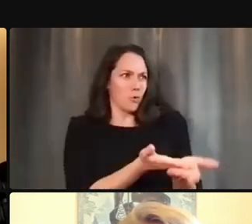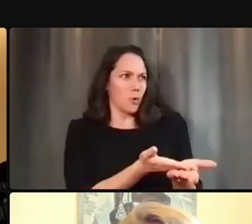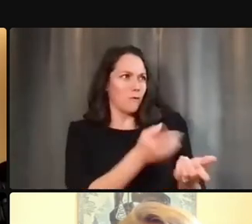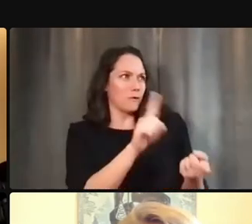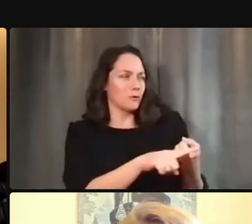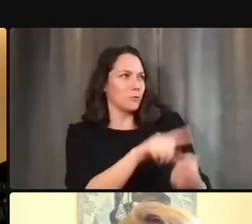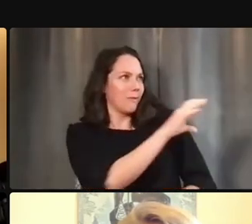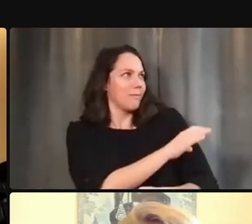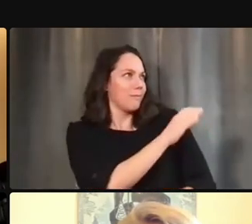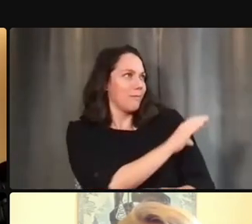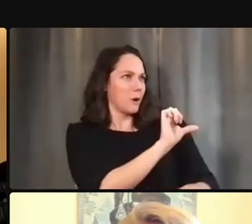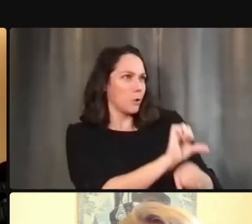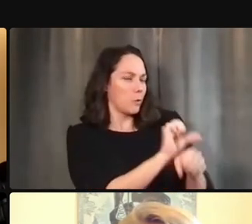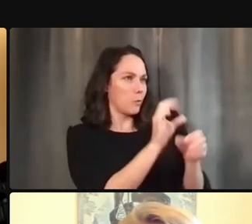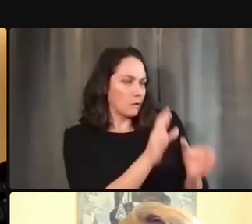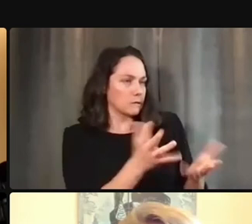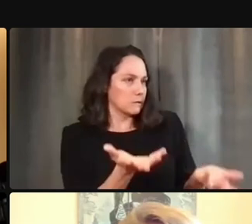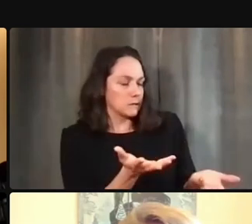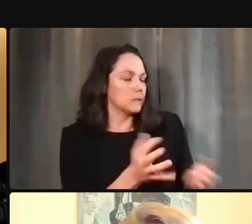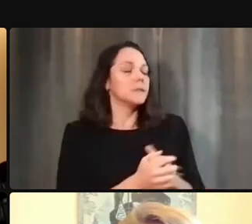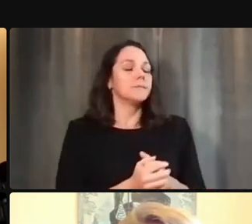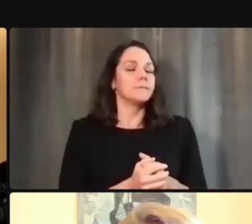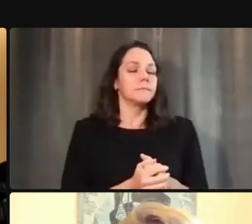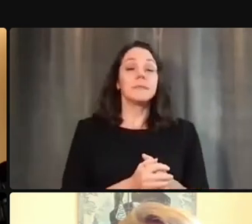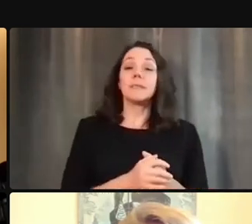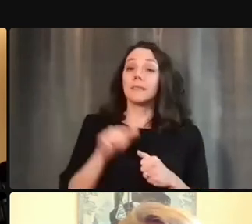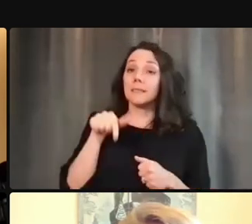And in this scenario, we actually have a number of people